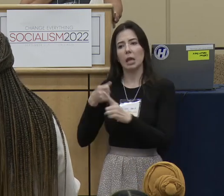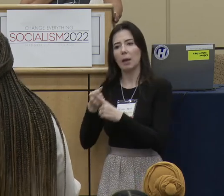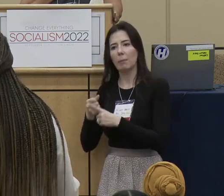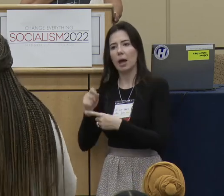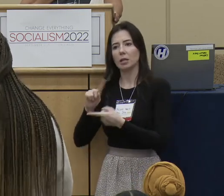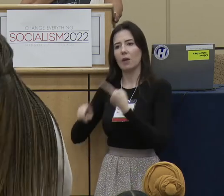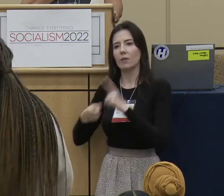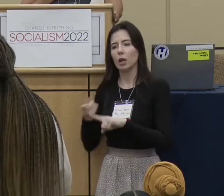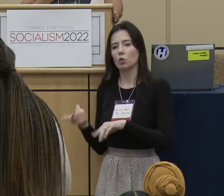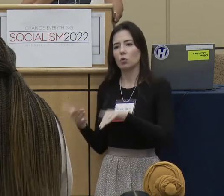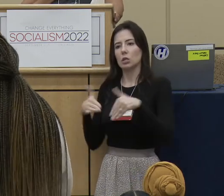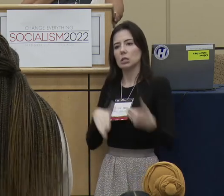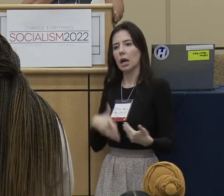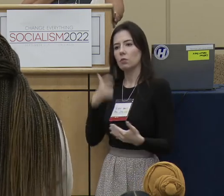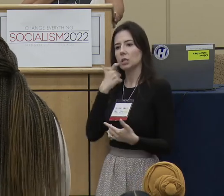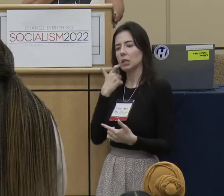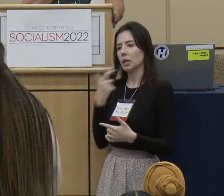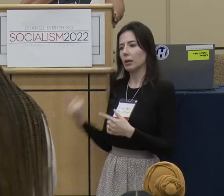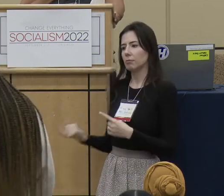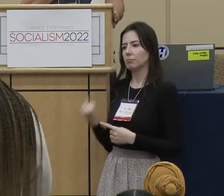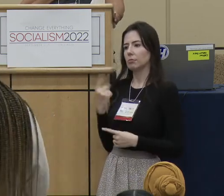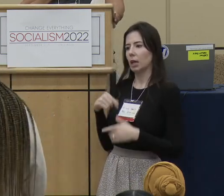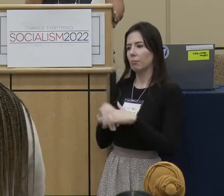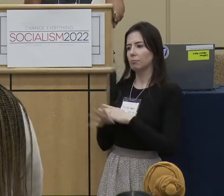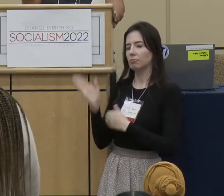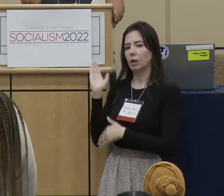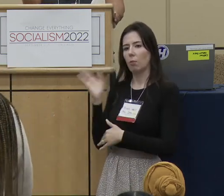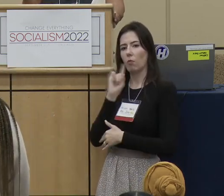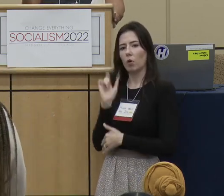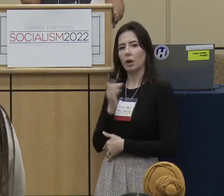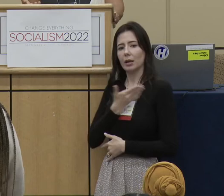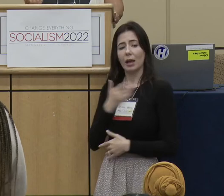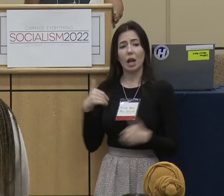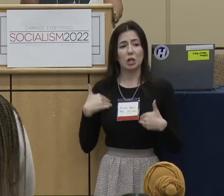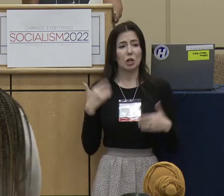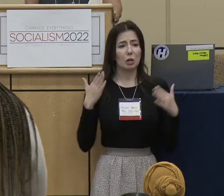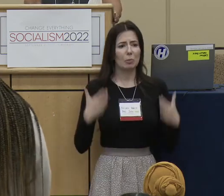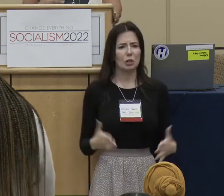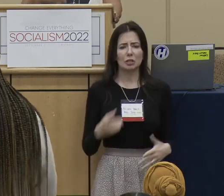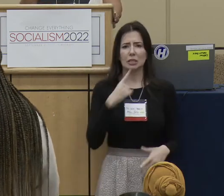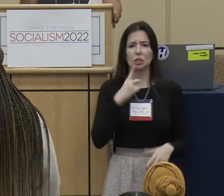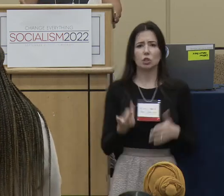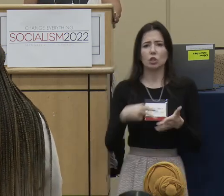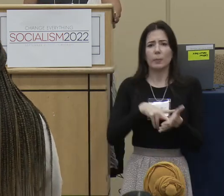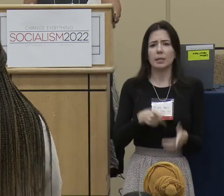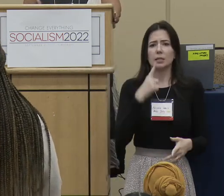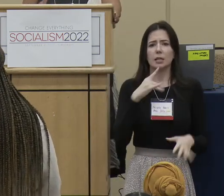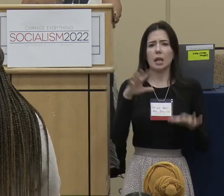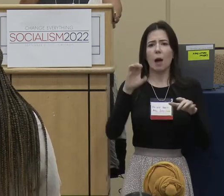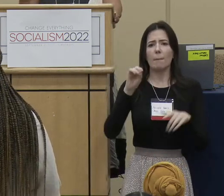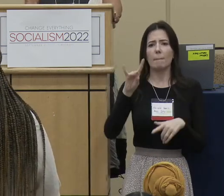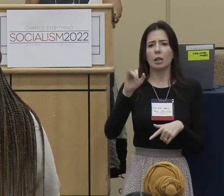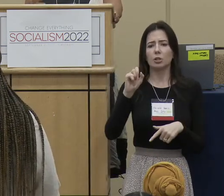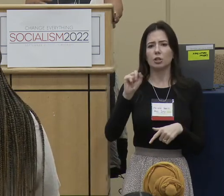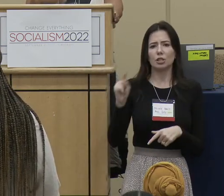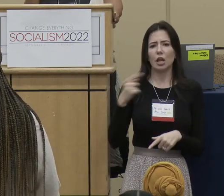. I remember Albert Woodfox, which was a friend who died recently, you know, gave a talk for us, and a young person